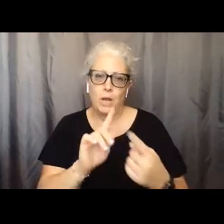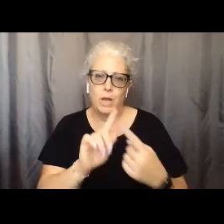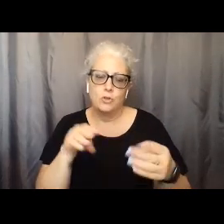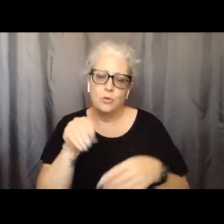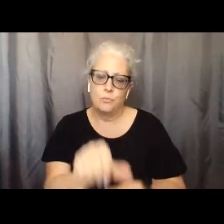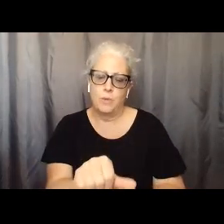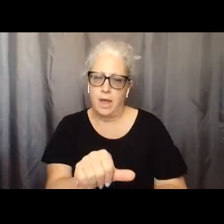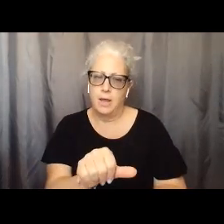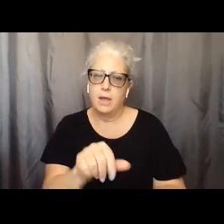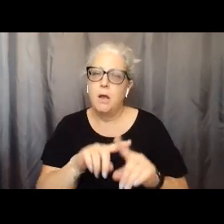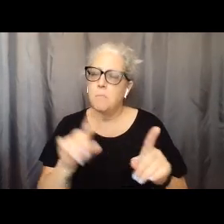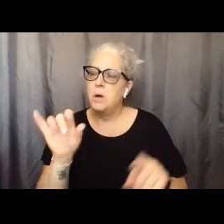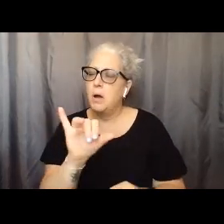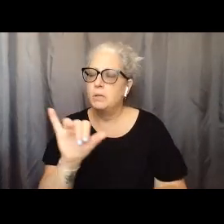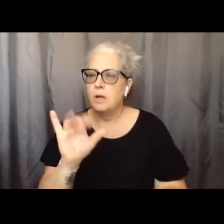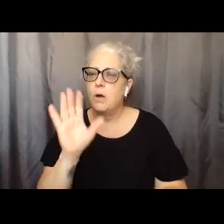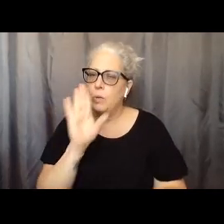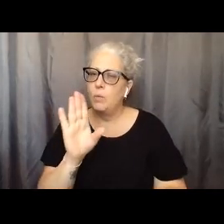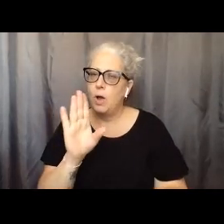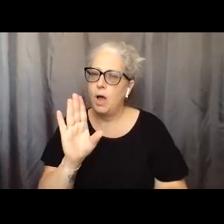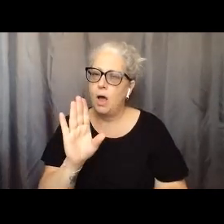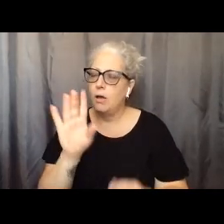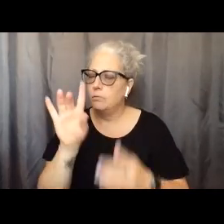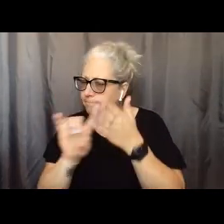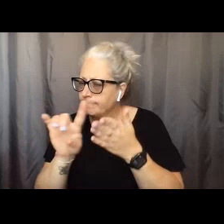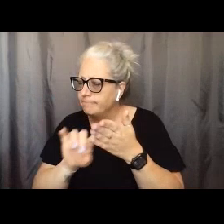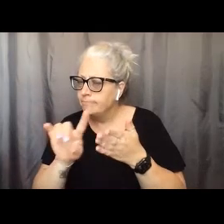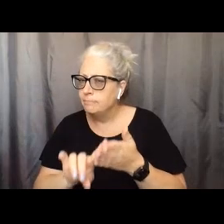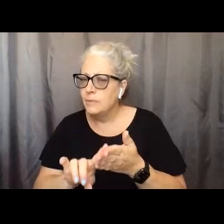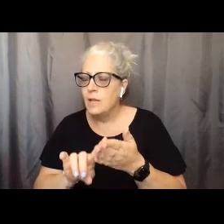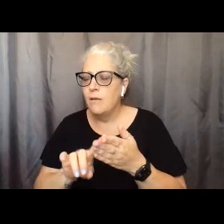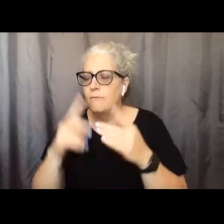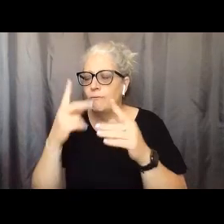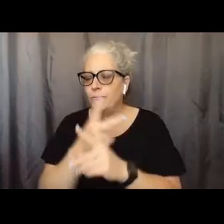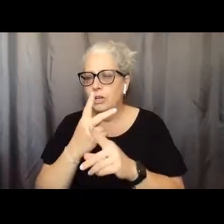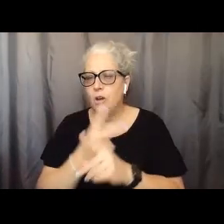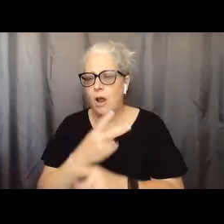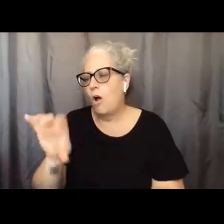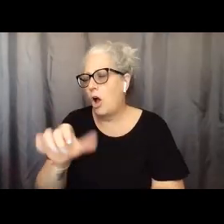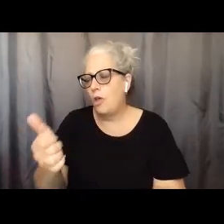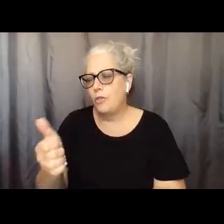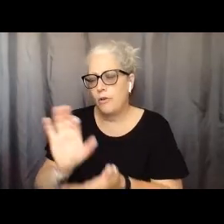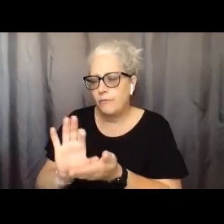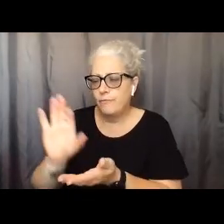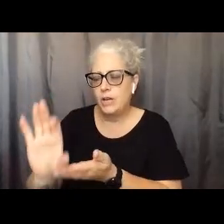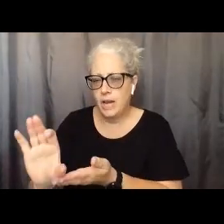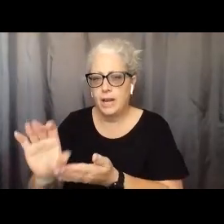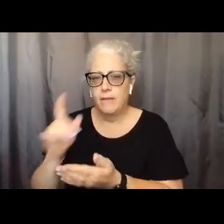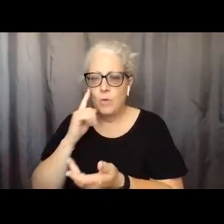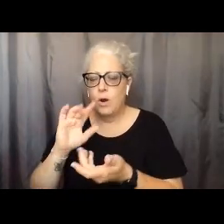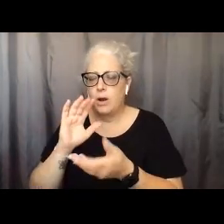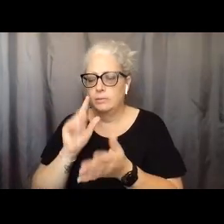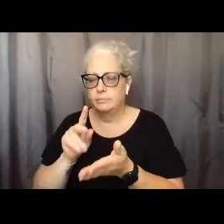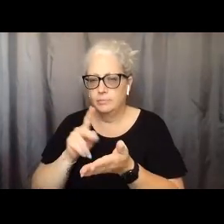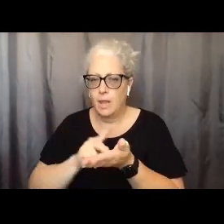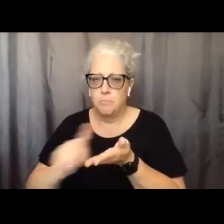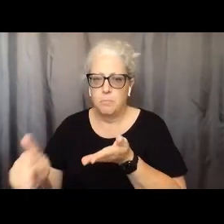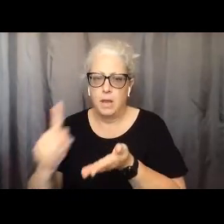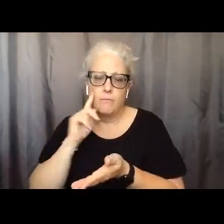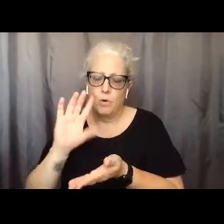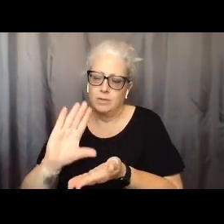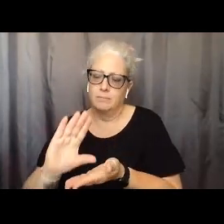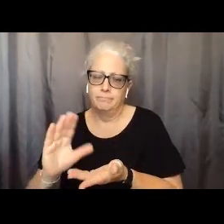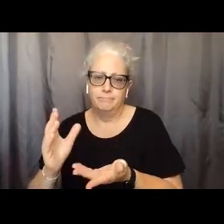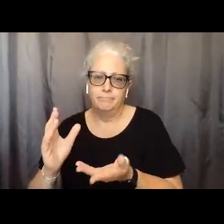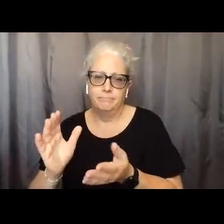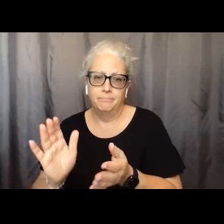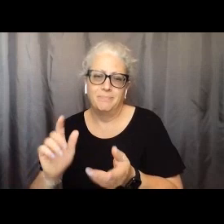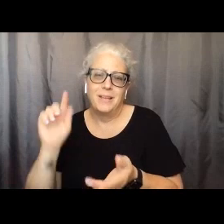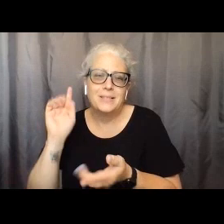sources of funding for maybe some of these smaller projects or see what opportunities are around.